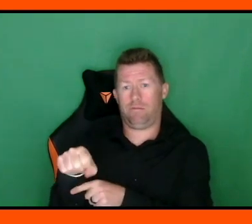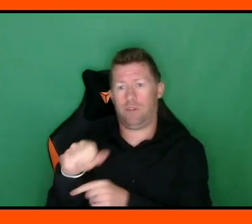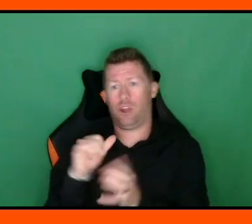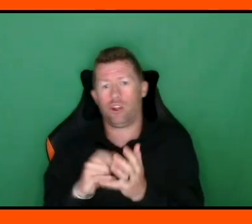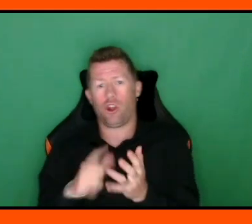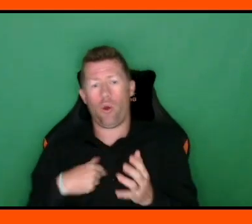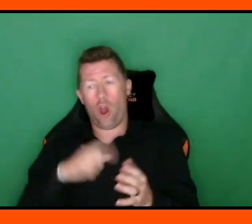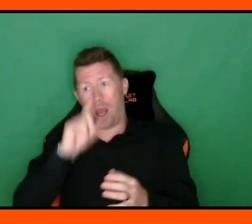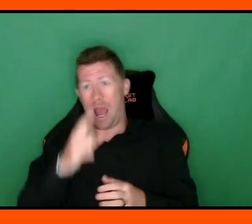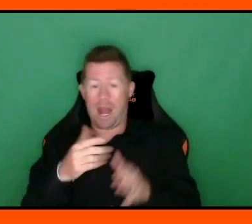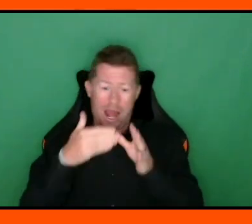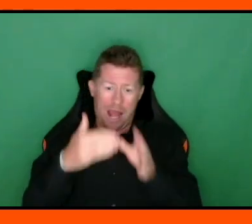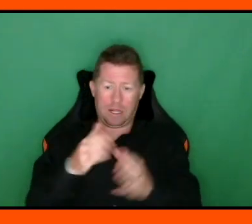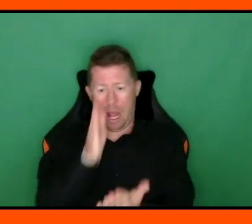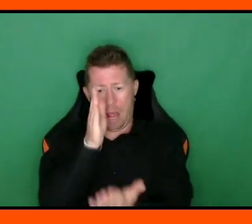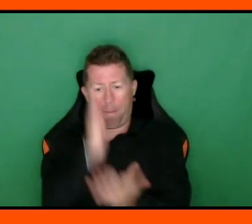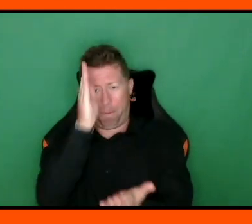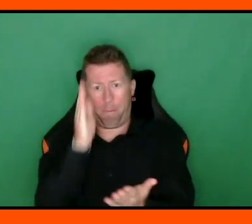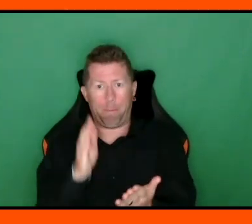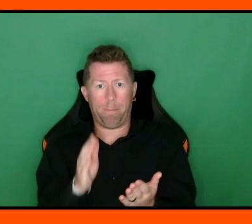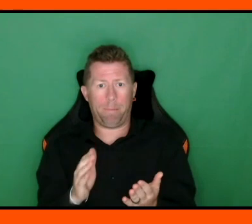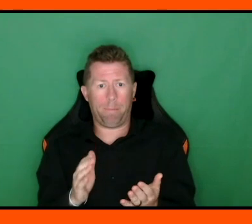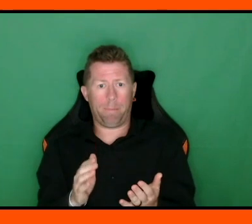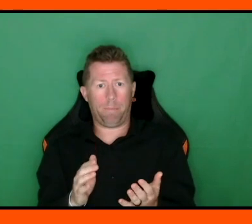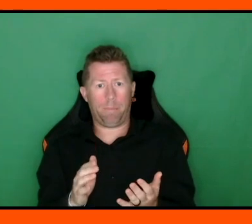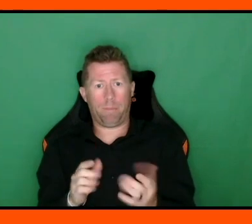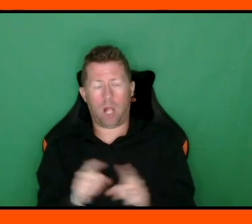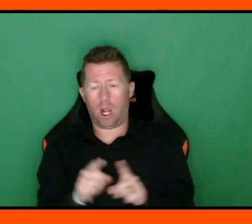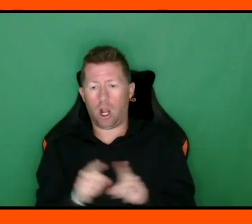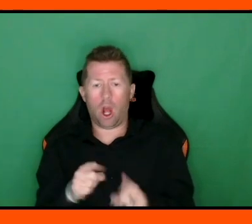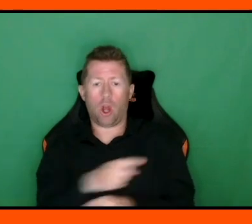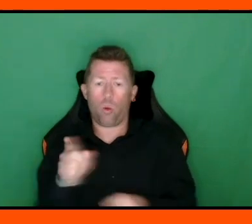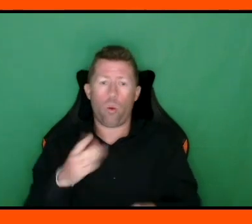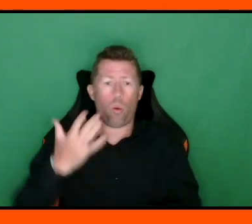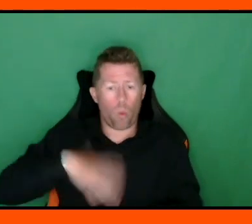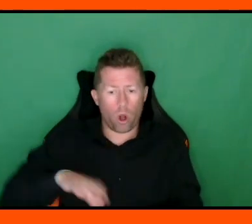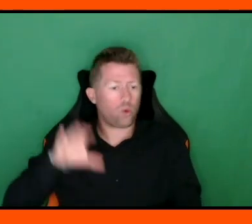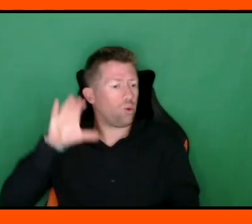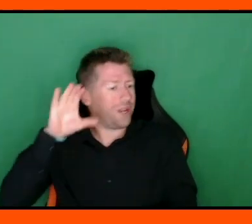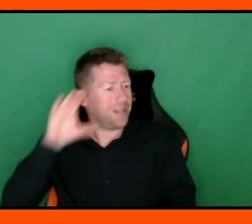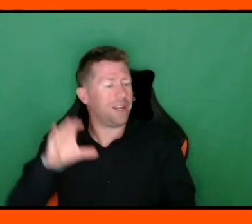as definitively as I think some of our viewers would like but we do have a thorough process